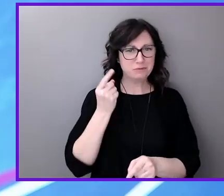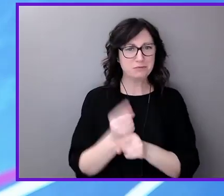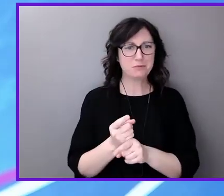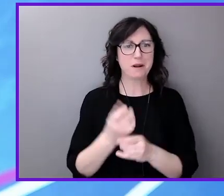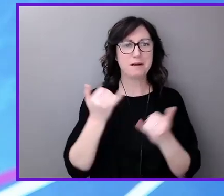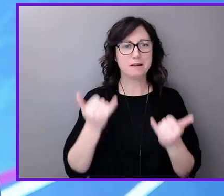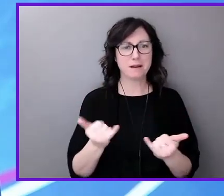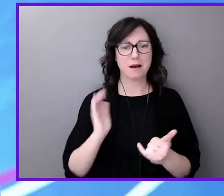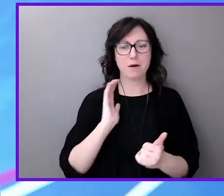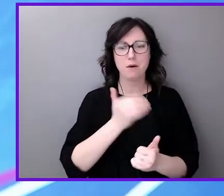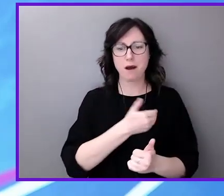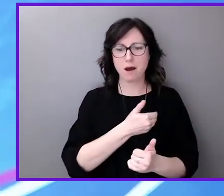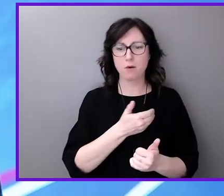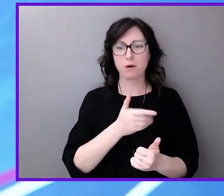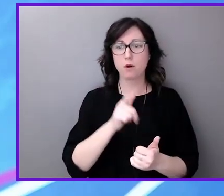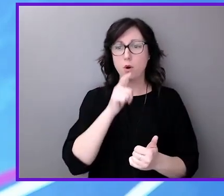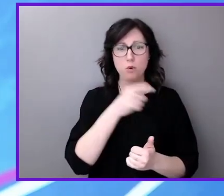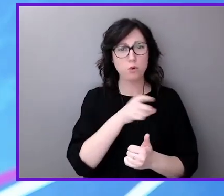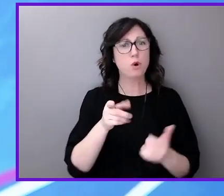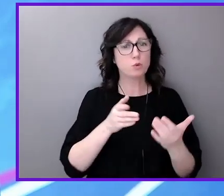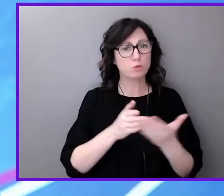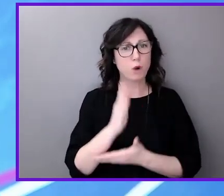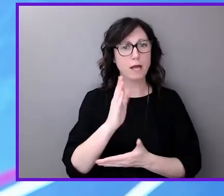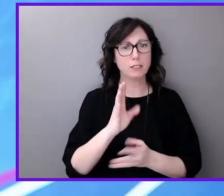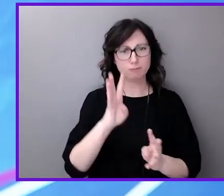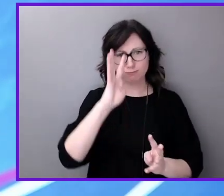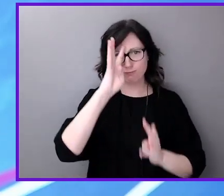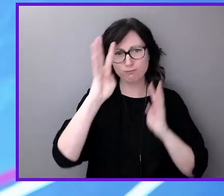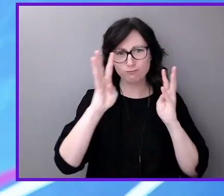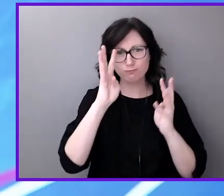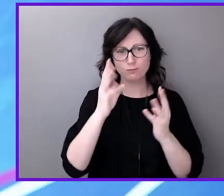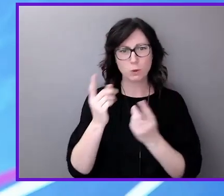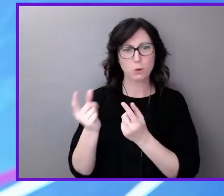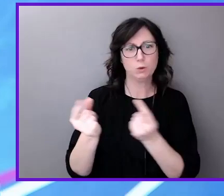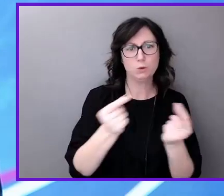those who have the right to create, have the right to perfect their art